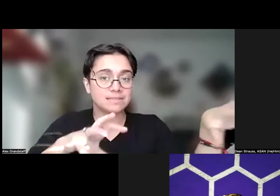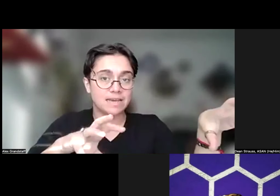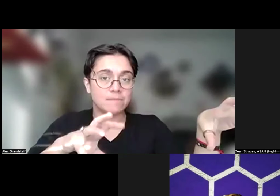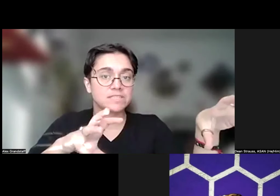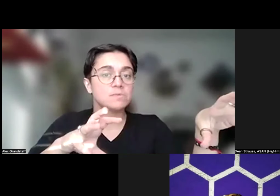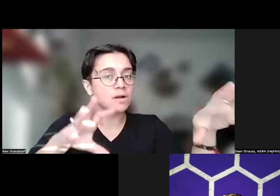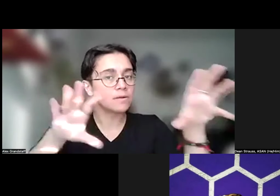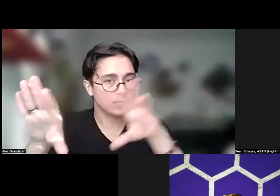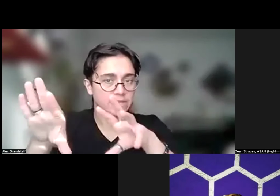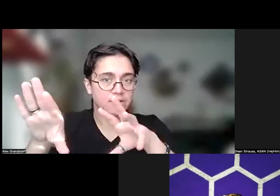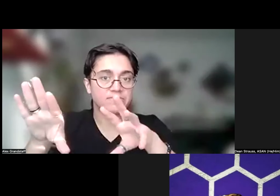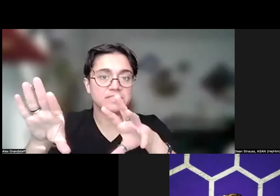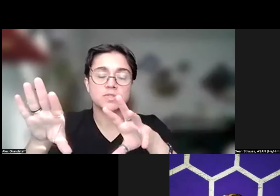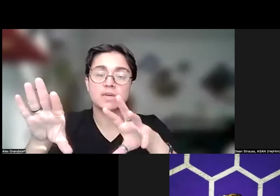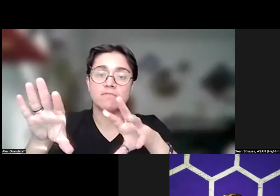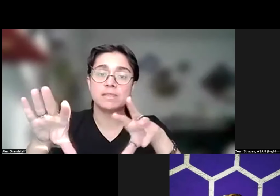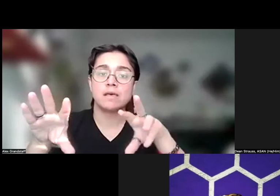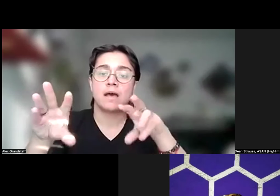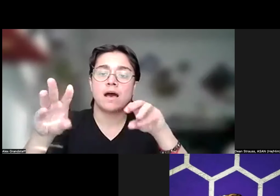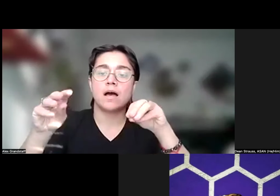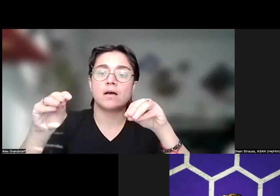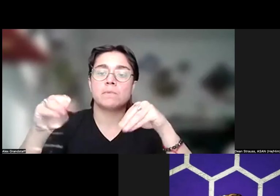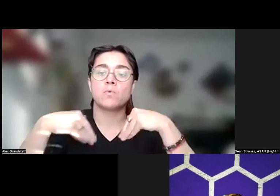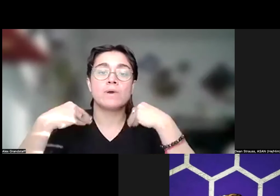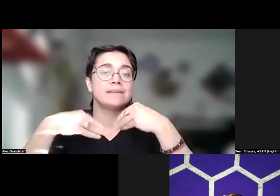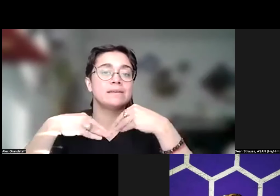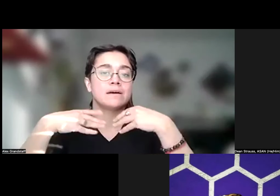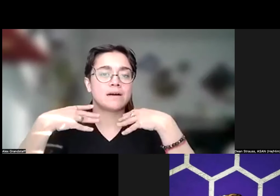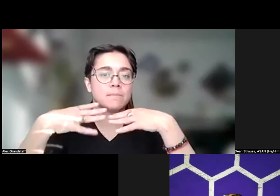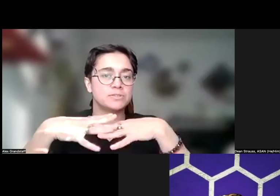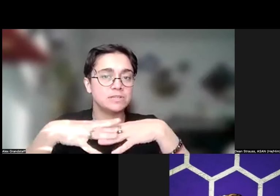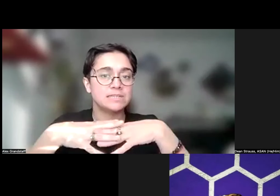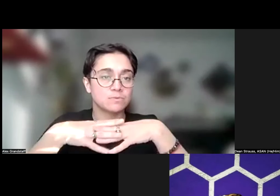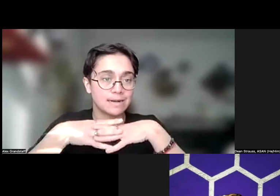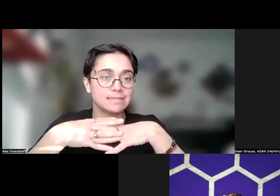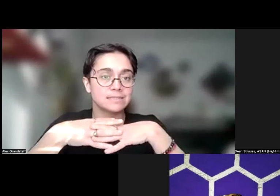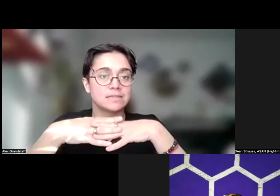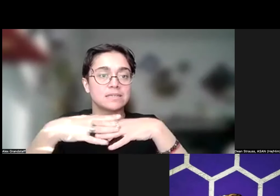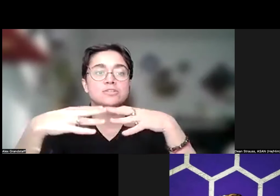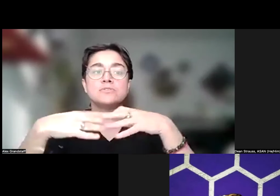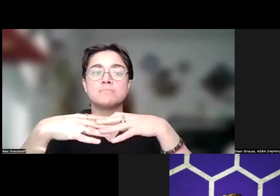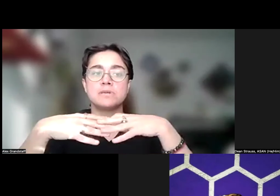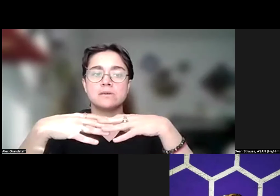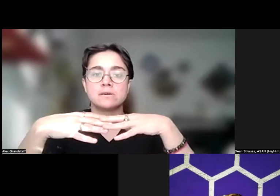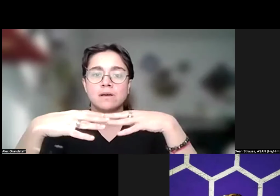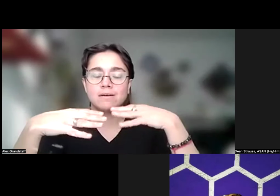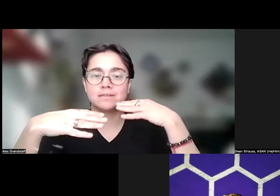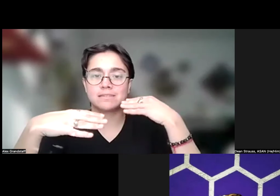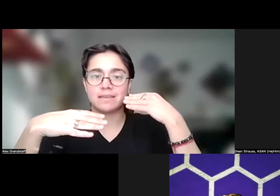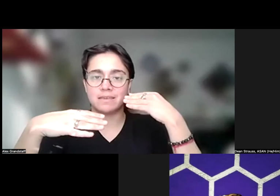To give examples off the top of my head, if you want to do policy advocacy